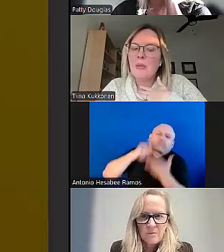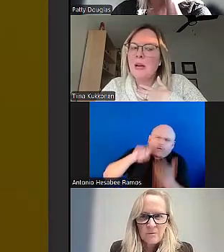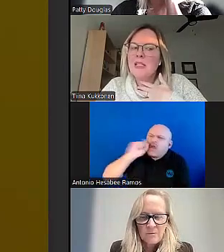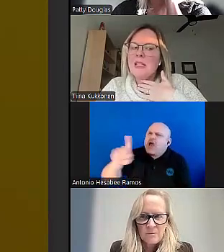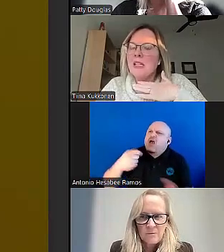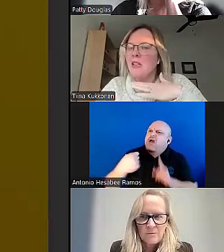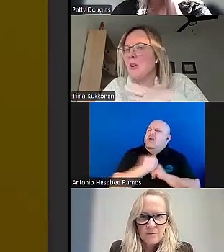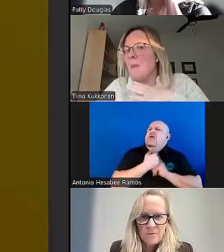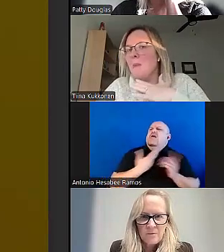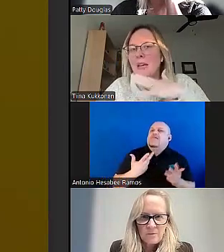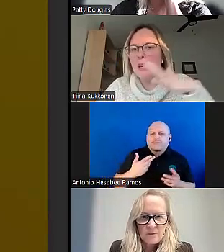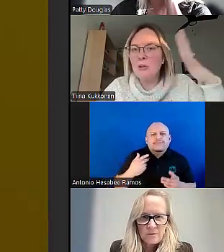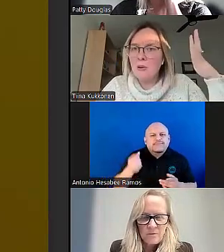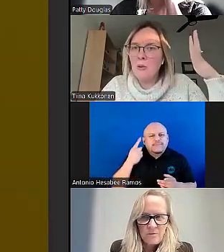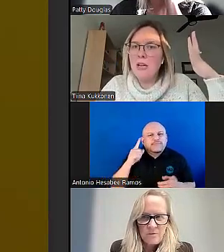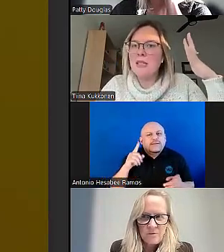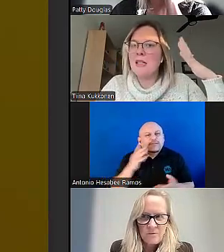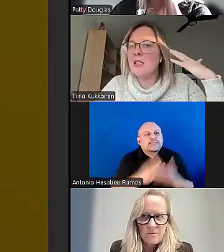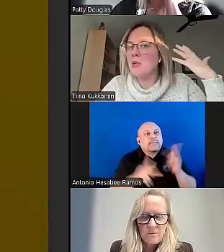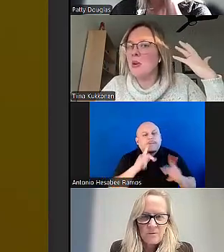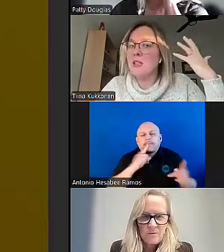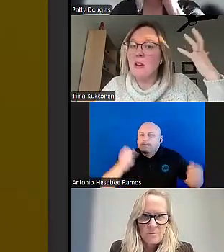coming back to this idea that there are many different ways to conceptualize